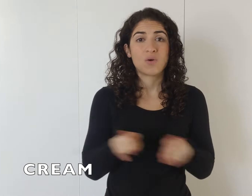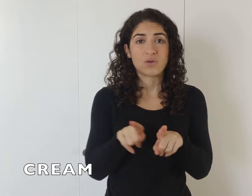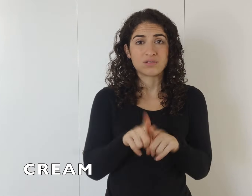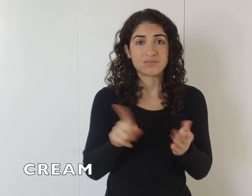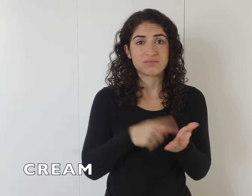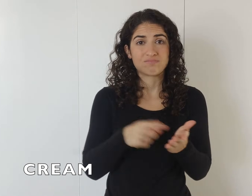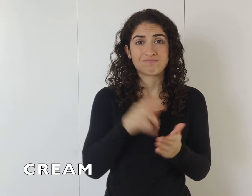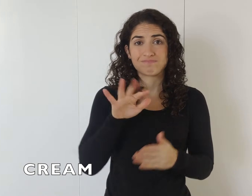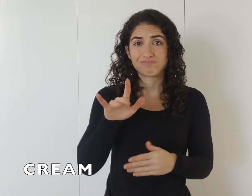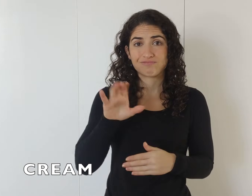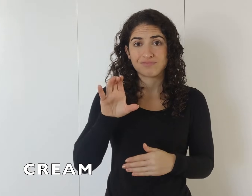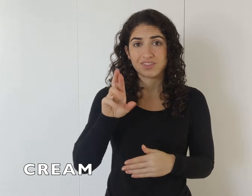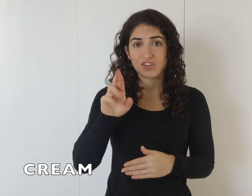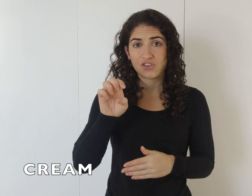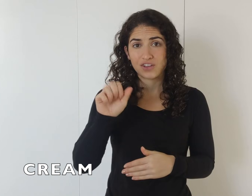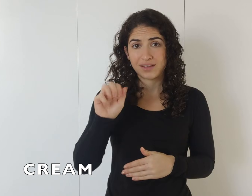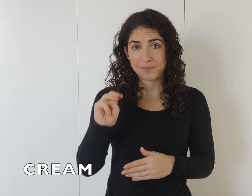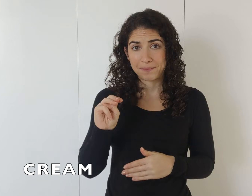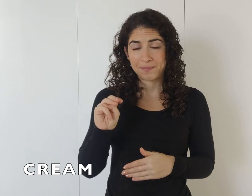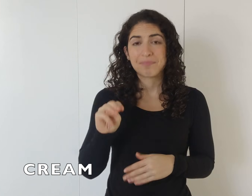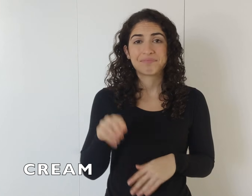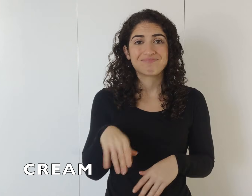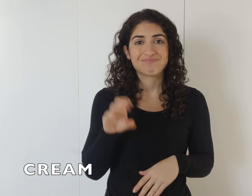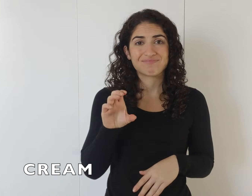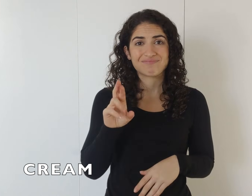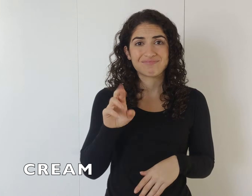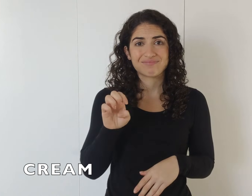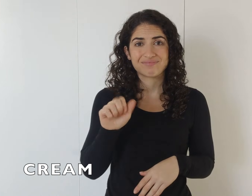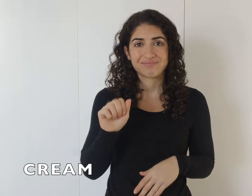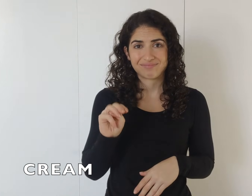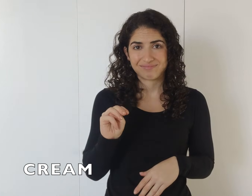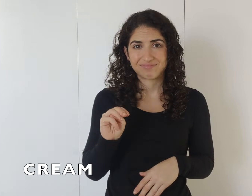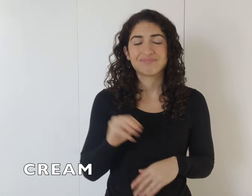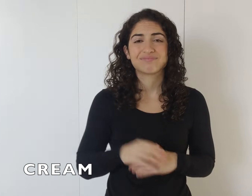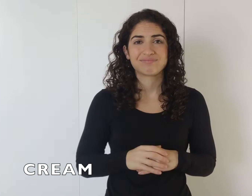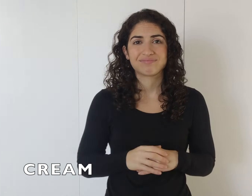And also sometimes you'll fingerspell "cream". CREAM.